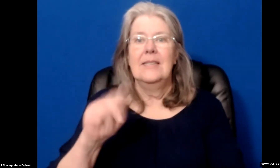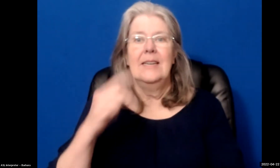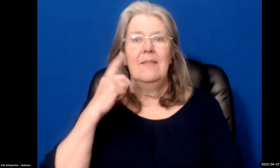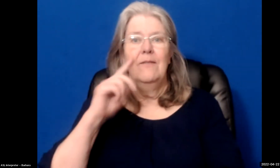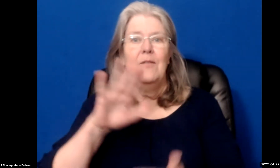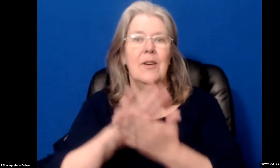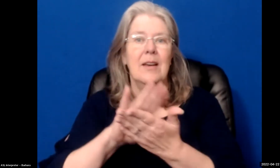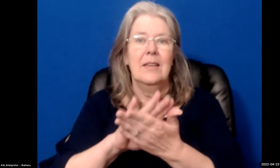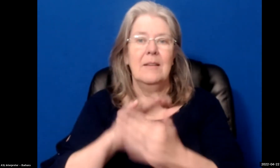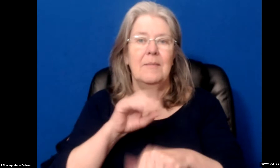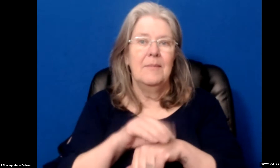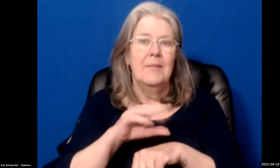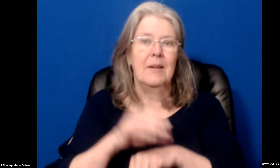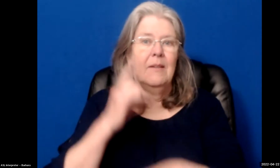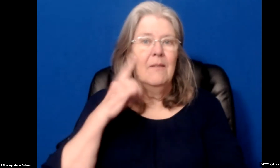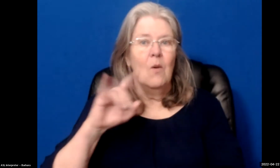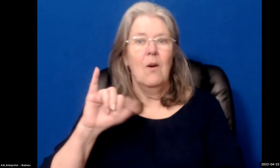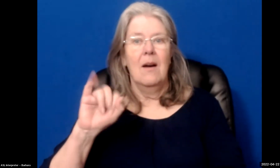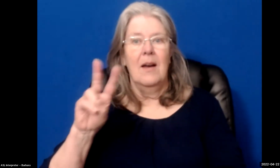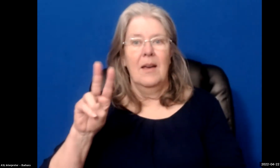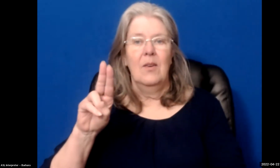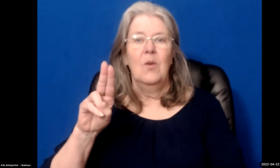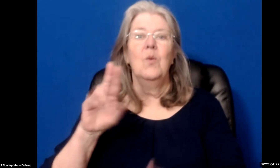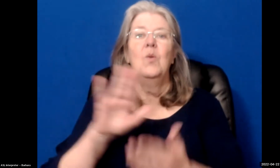for the Indiana University School of Medicine.